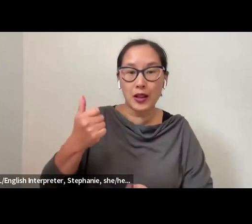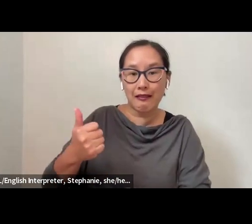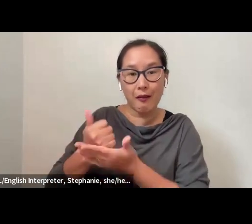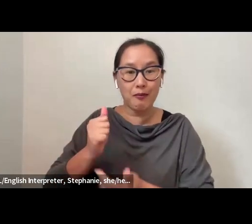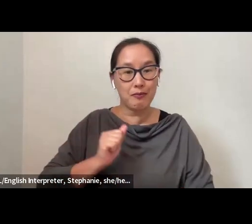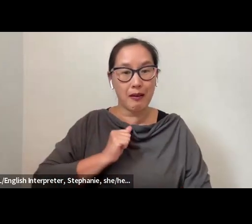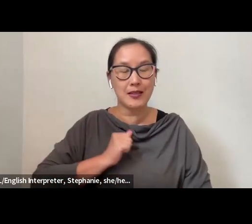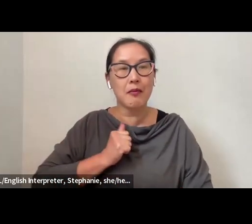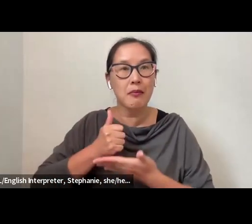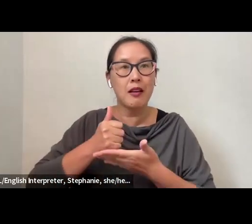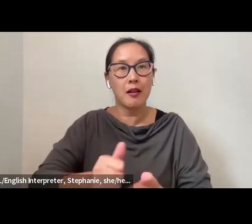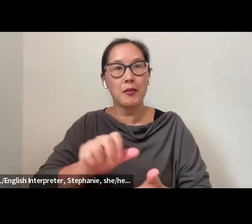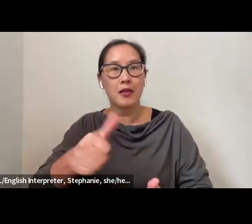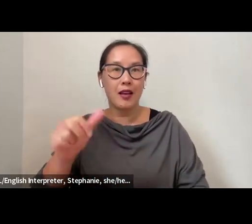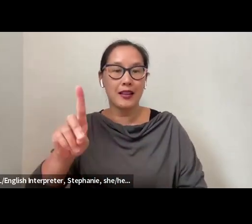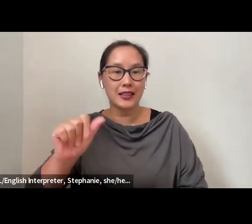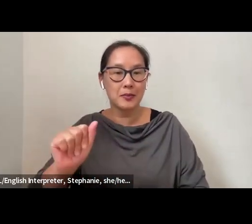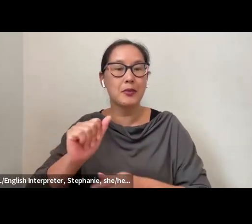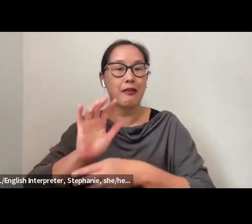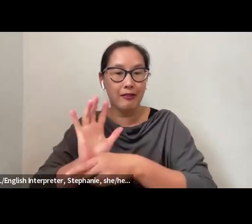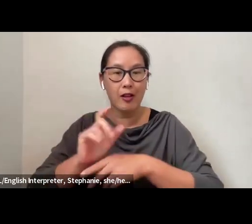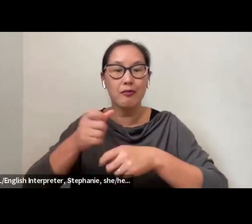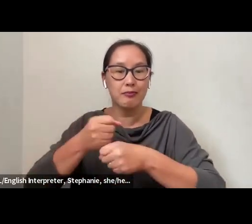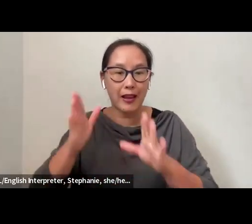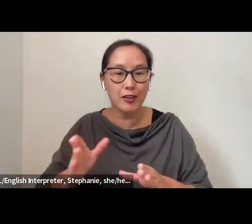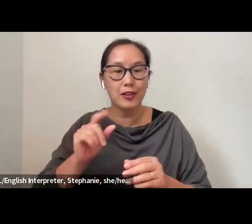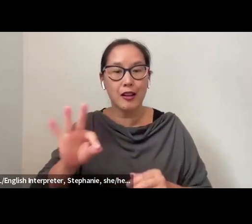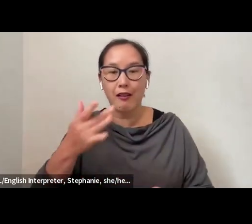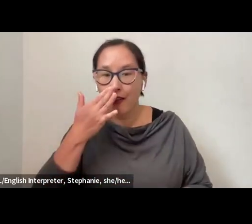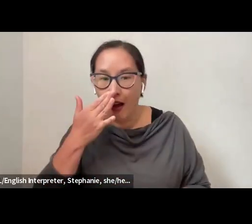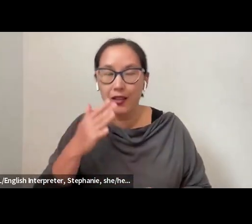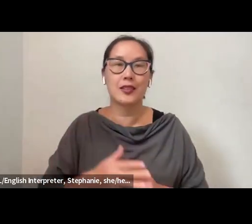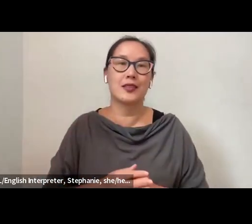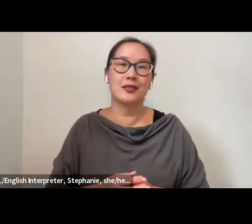but other disabled film makers of color, because let's face it,